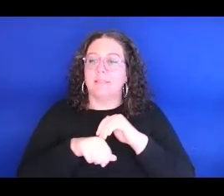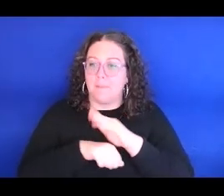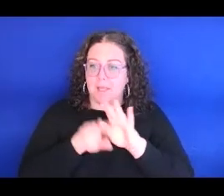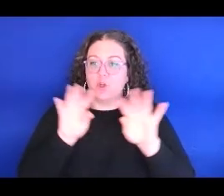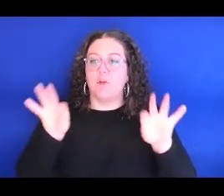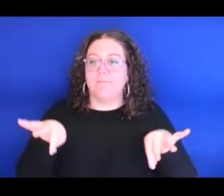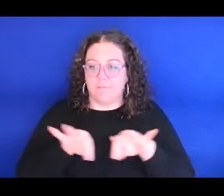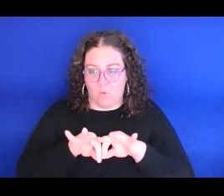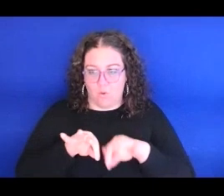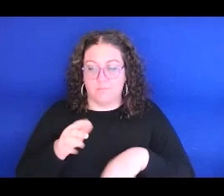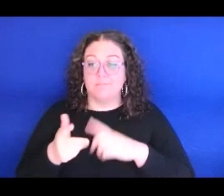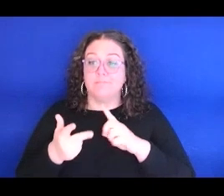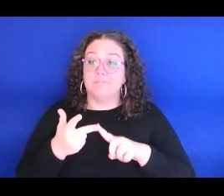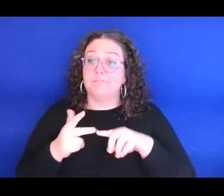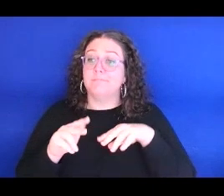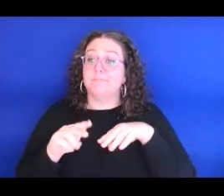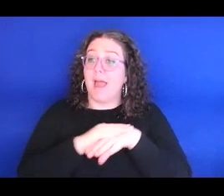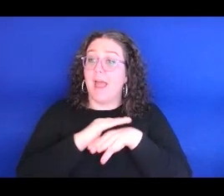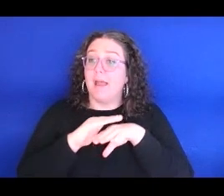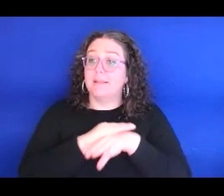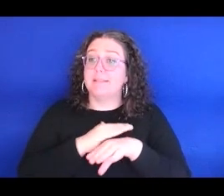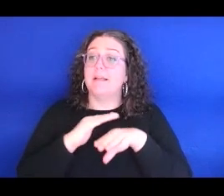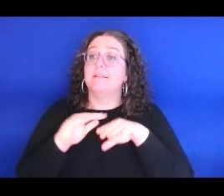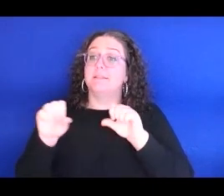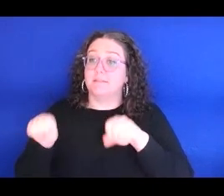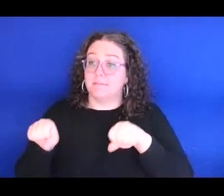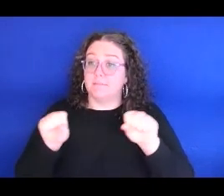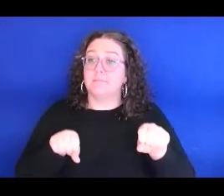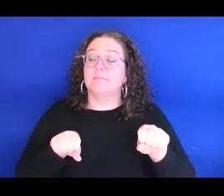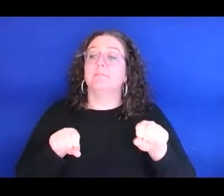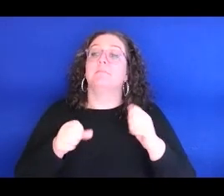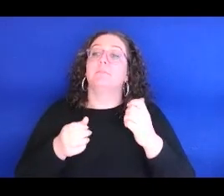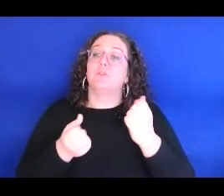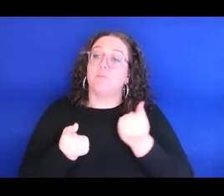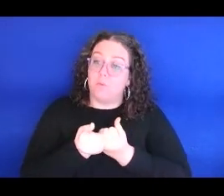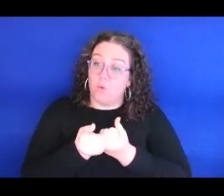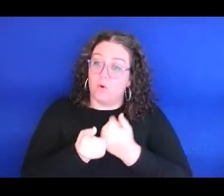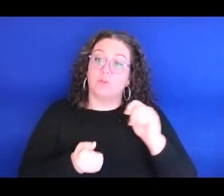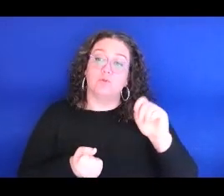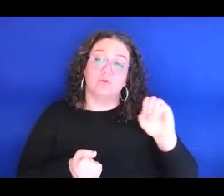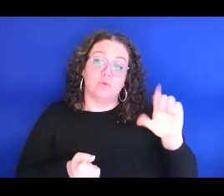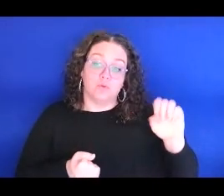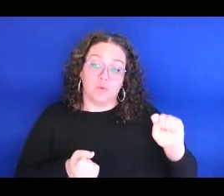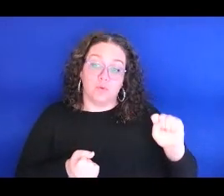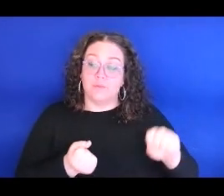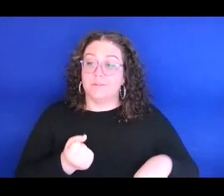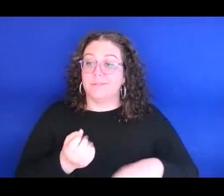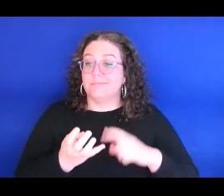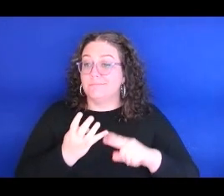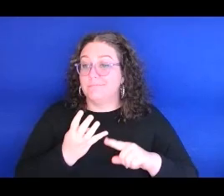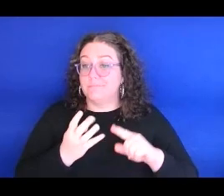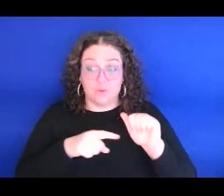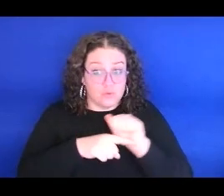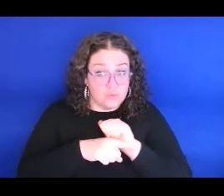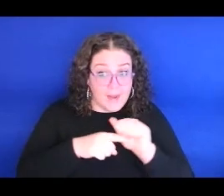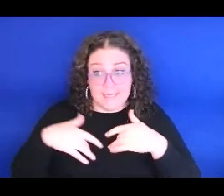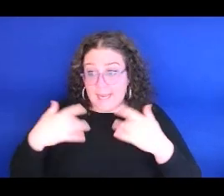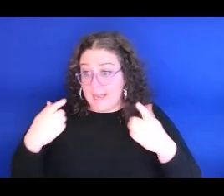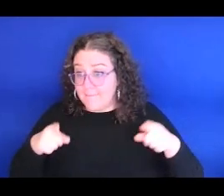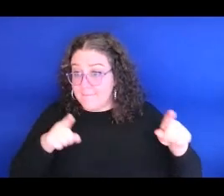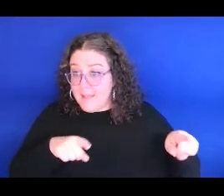Access accessibility support tools. Explore training and events.